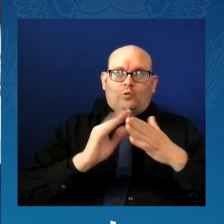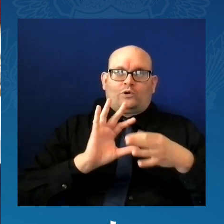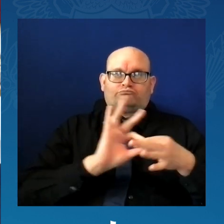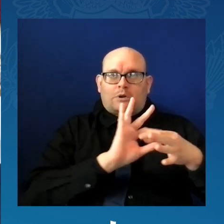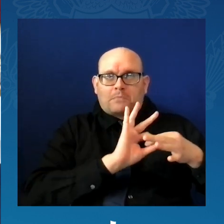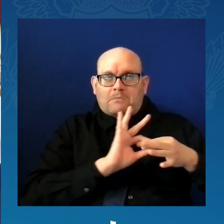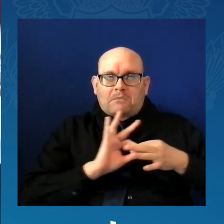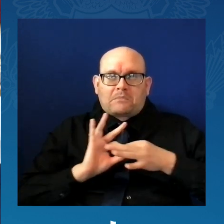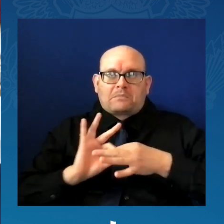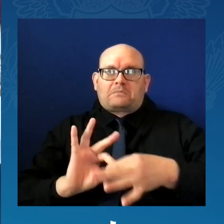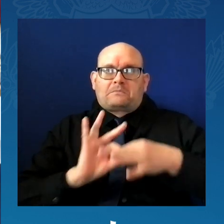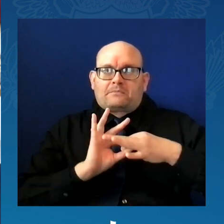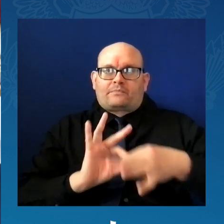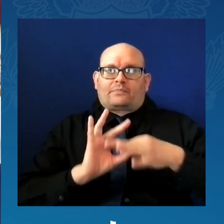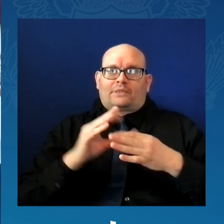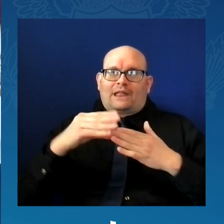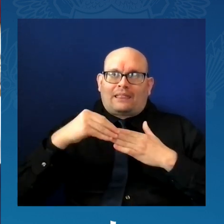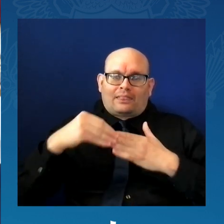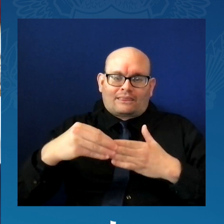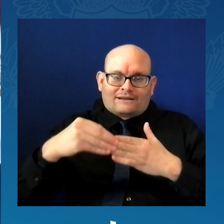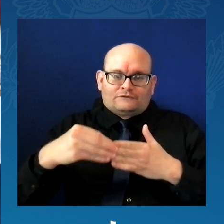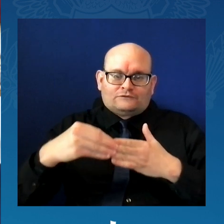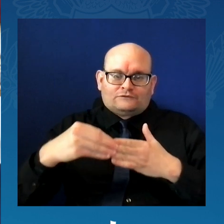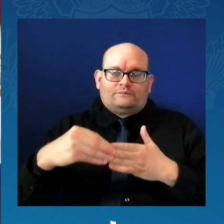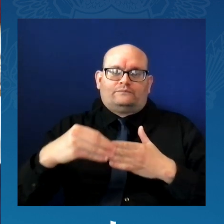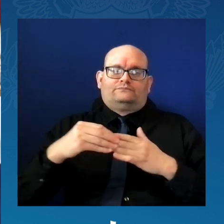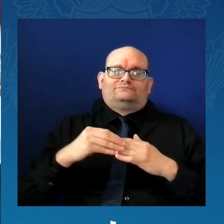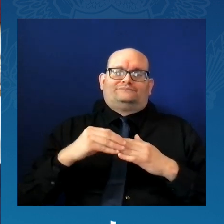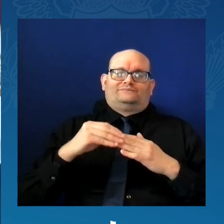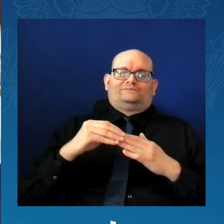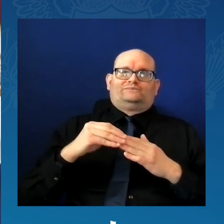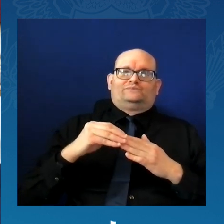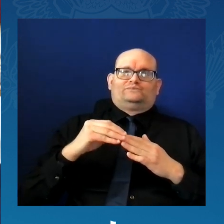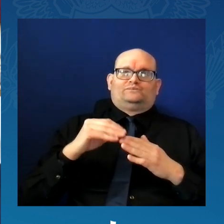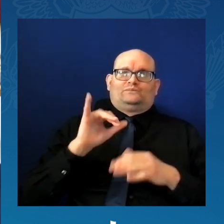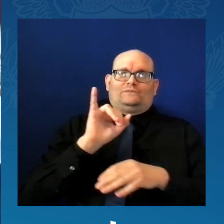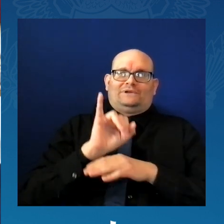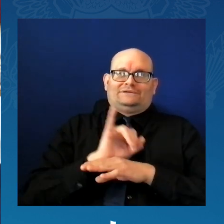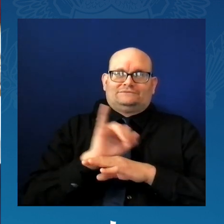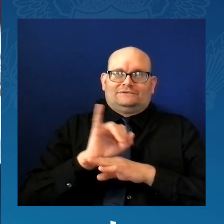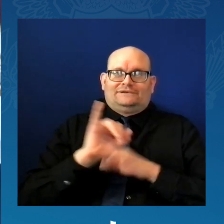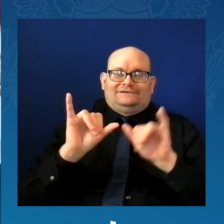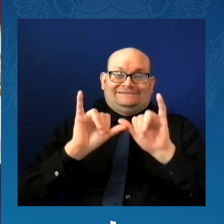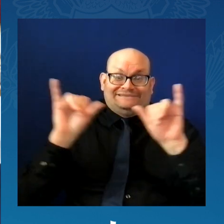so through our continued leadership of the Space Systems Critical Infrastructure Working Group